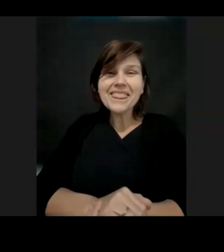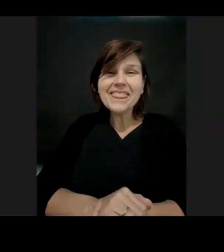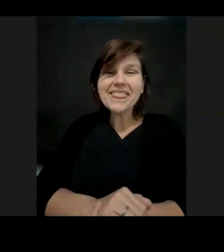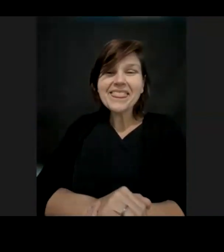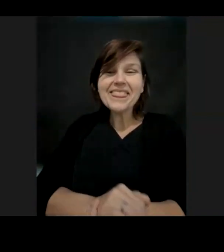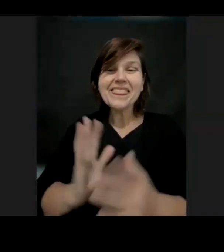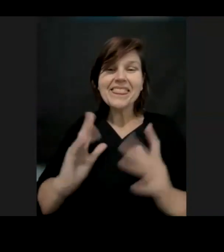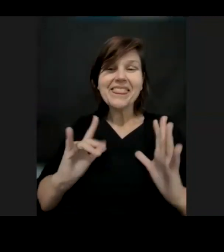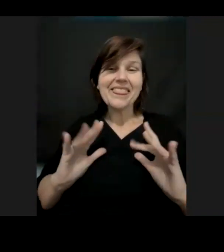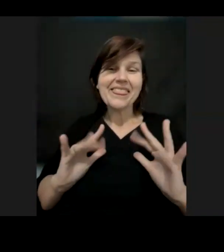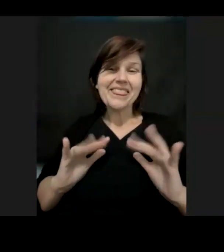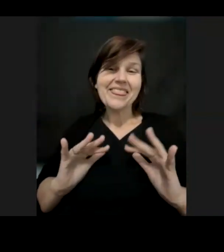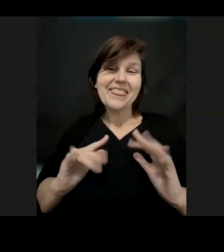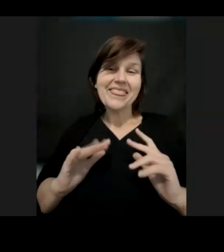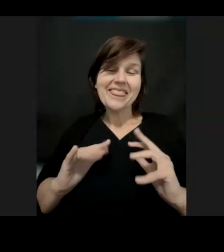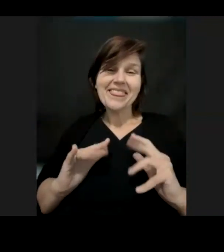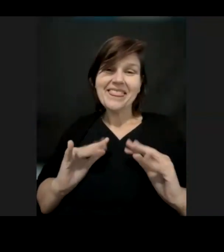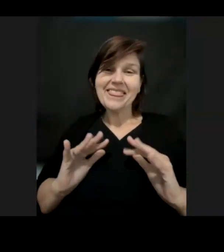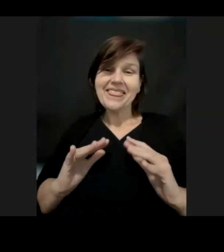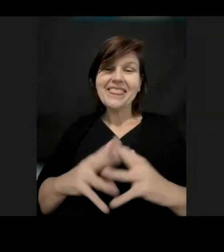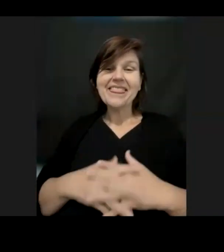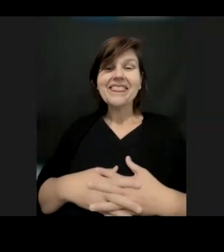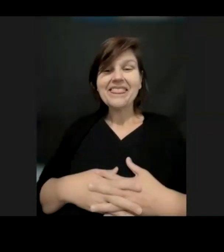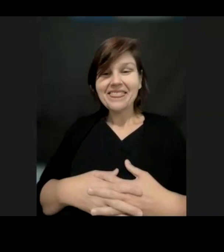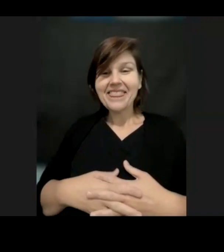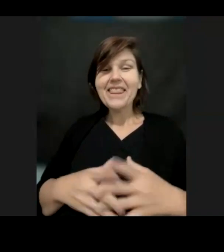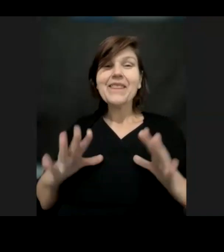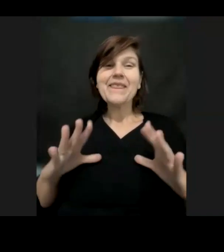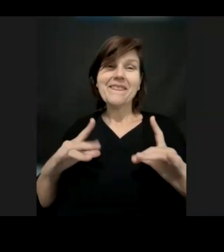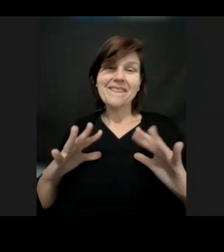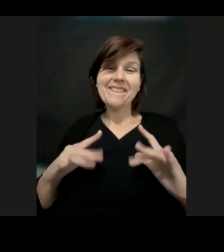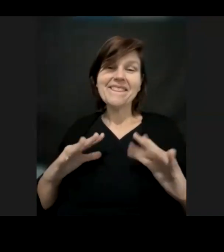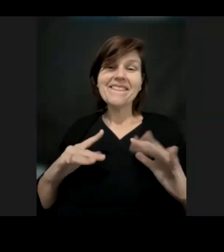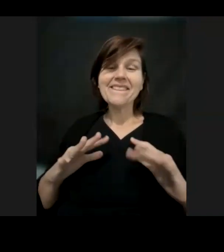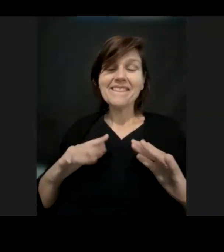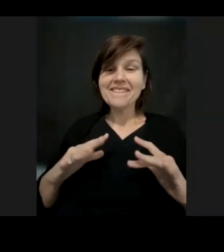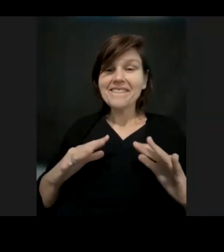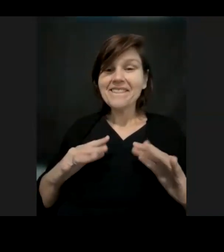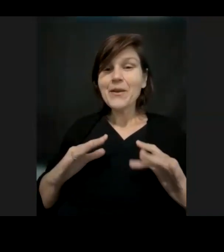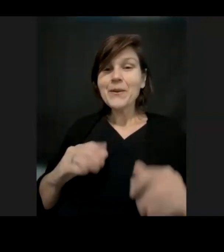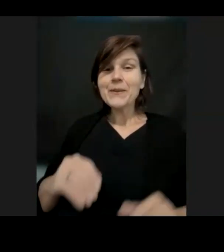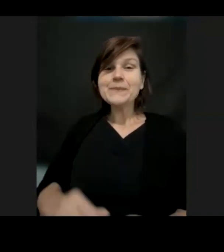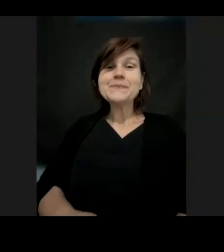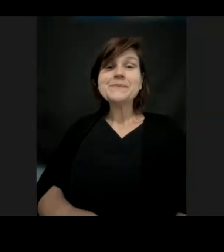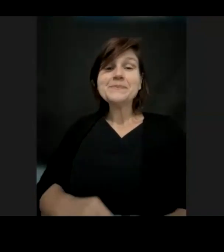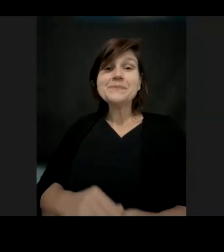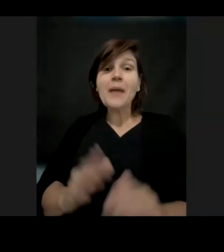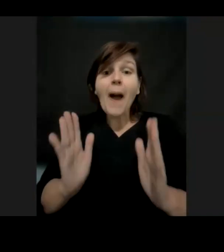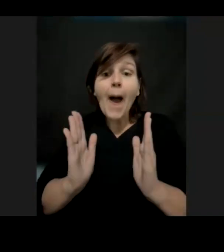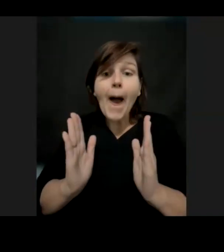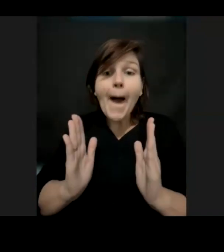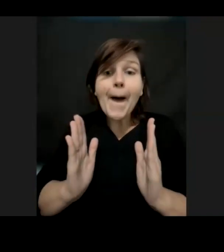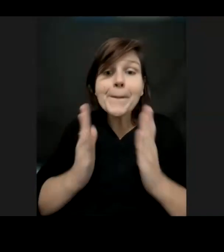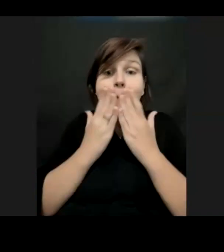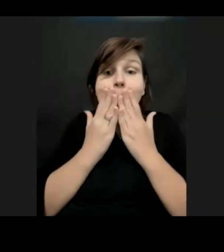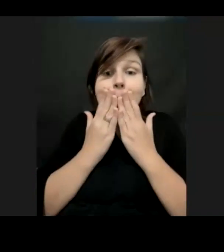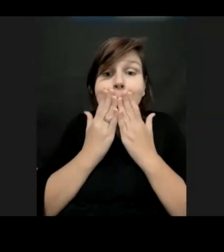Whee, whee, whee, whee! Whee, whee, whee, whee! [gasp] Faster!